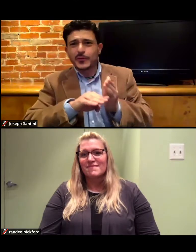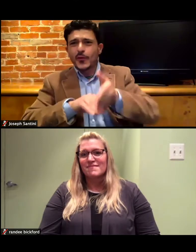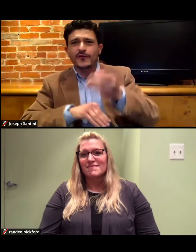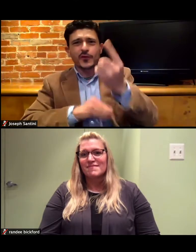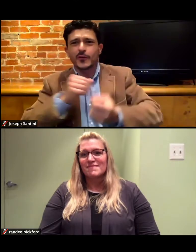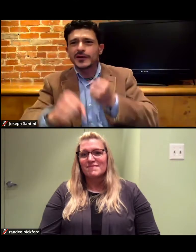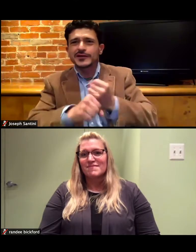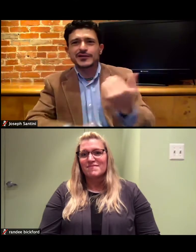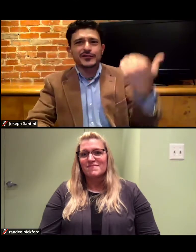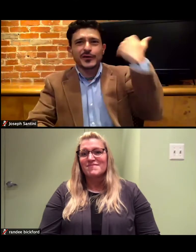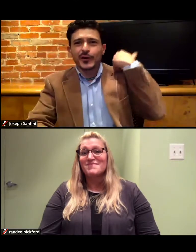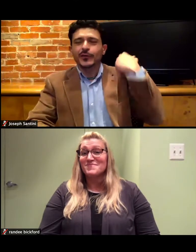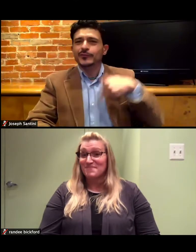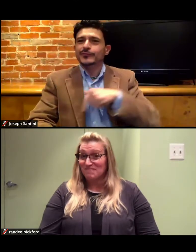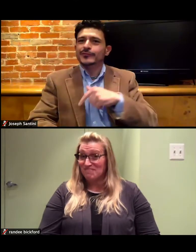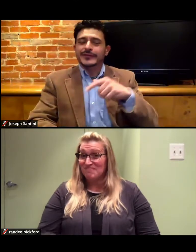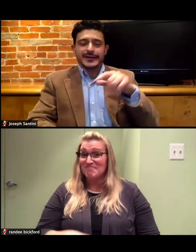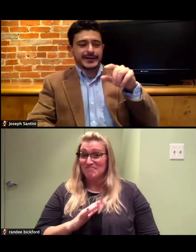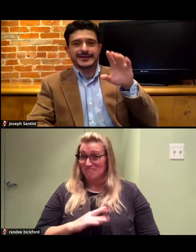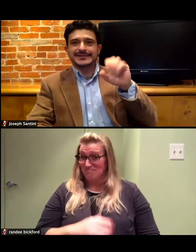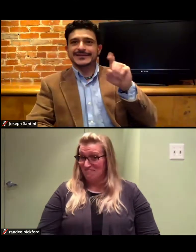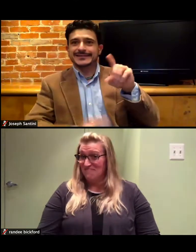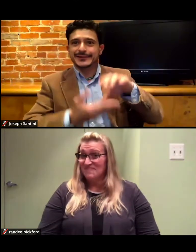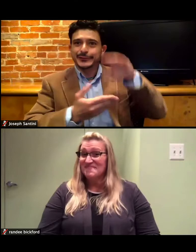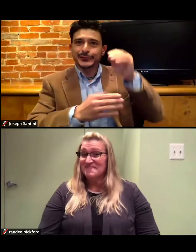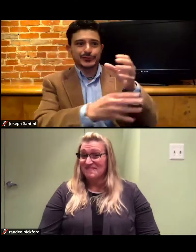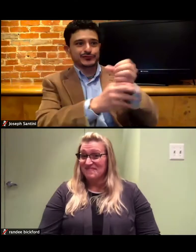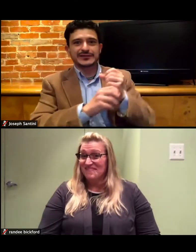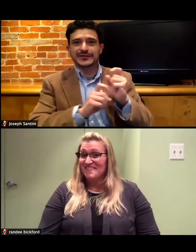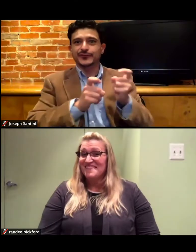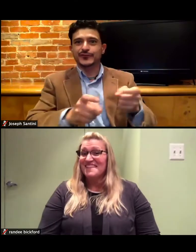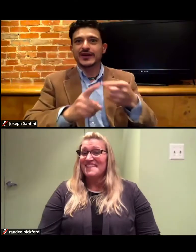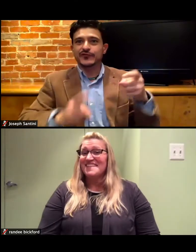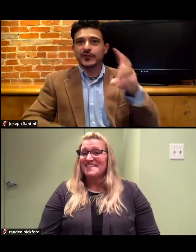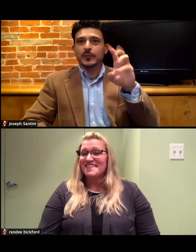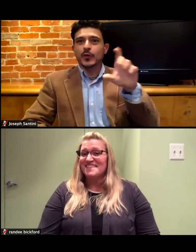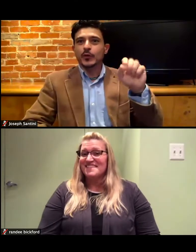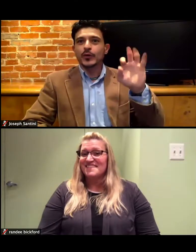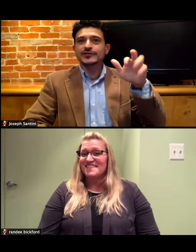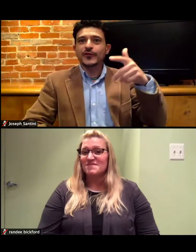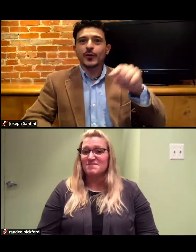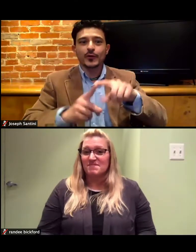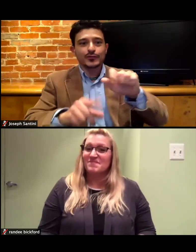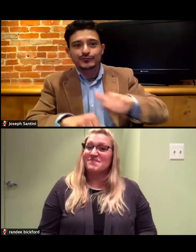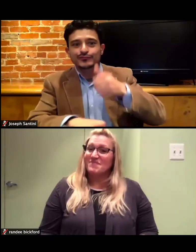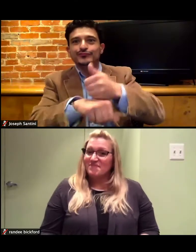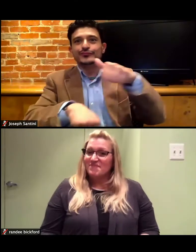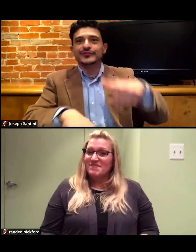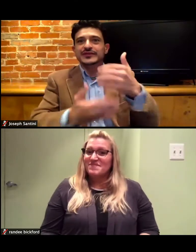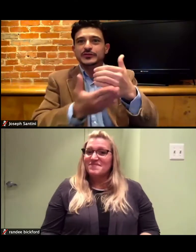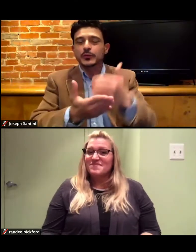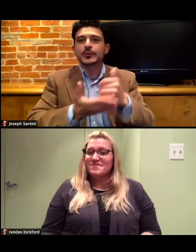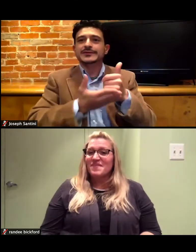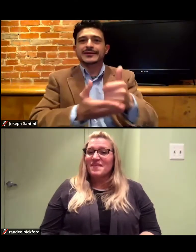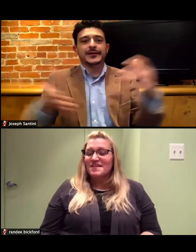and started this project over one year ago. With CSD Learns who received the grant from Wells Fargo